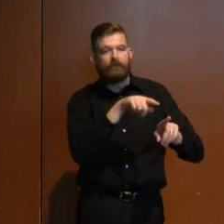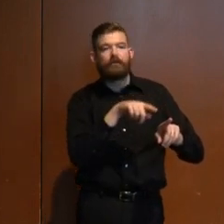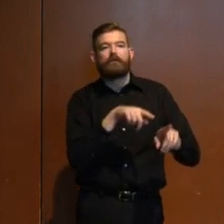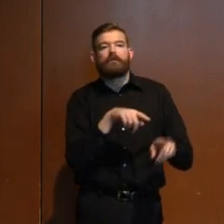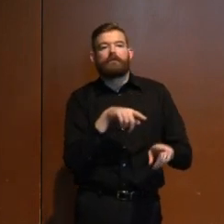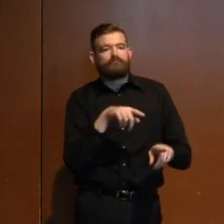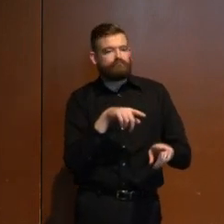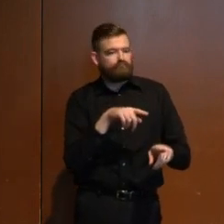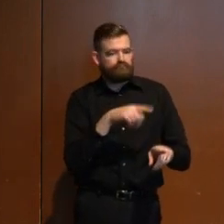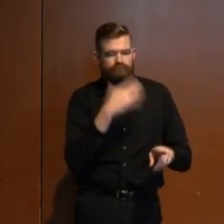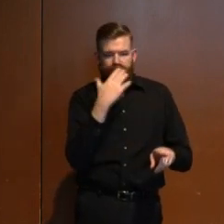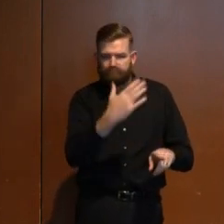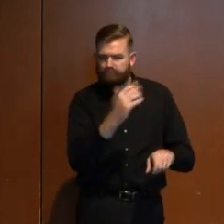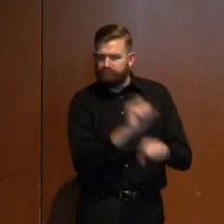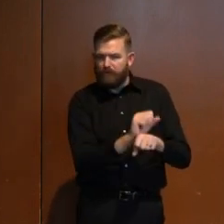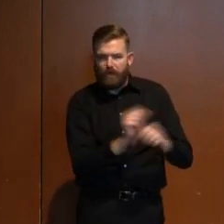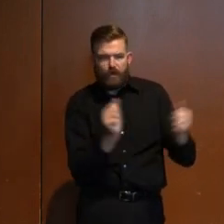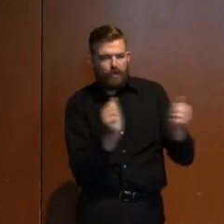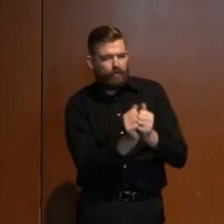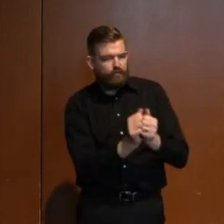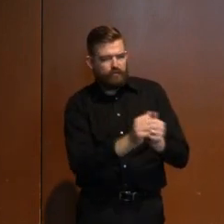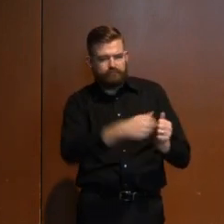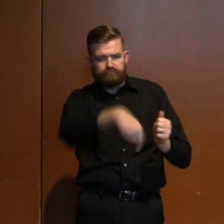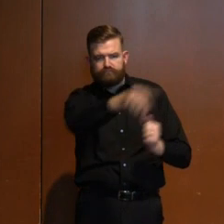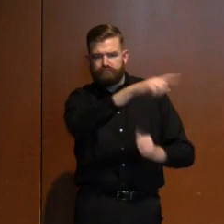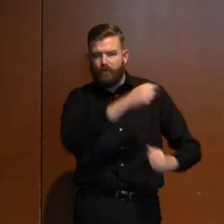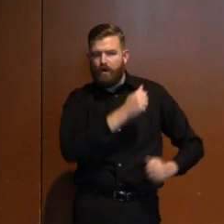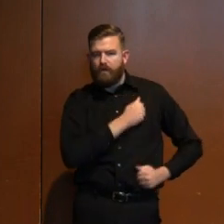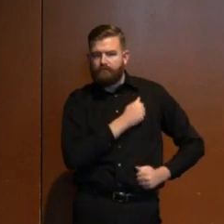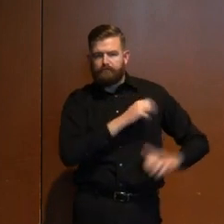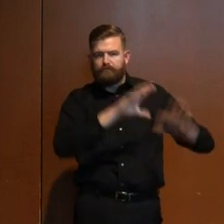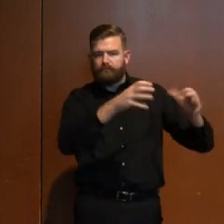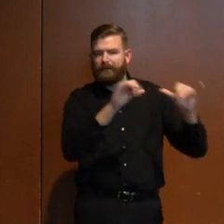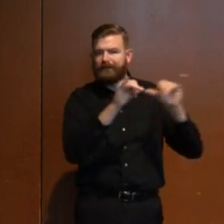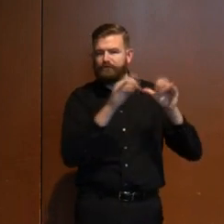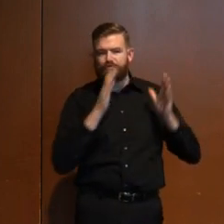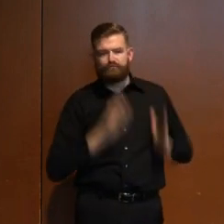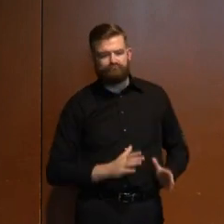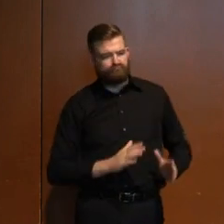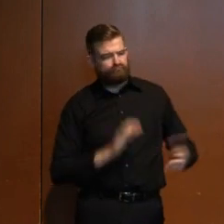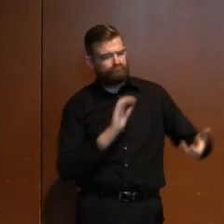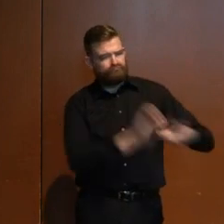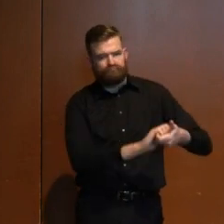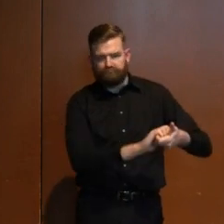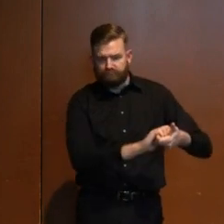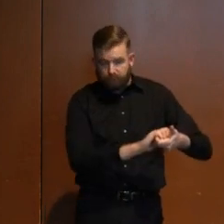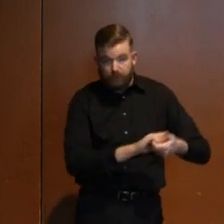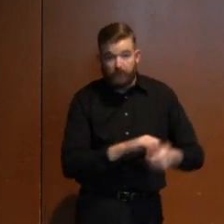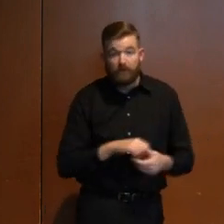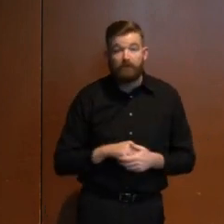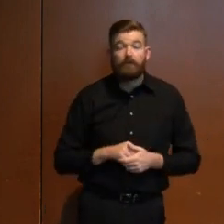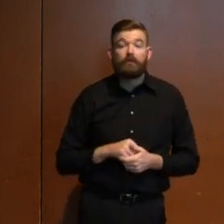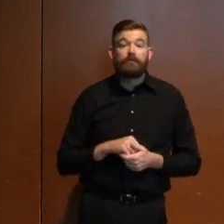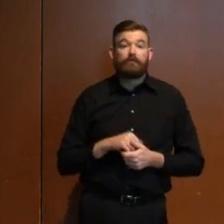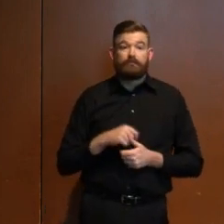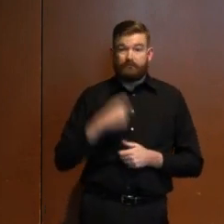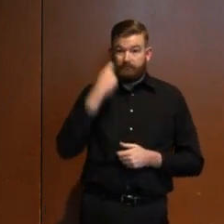CAN'T SAY ENOUGH GOOD THINGS ABOUT THE RELATIONSHIP THAT WE HAVE DEVELOPED WITH THE ARMY